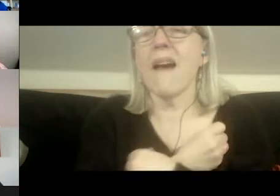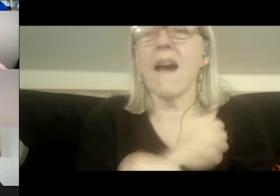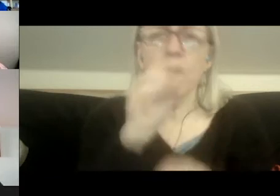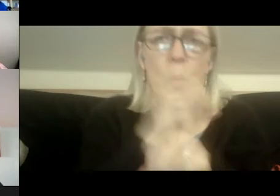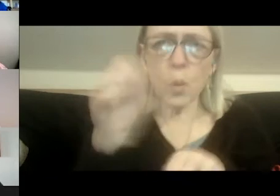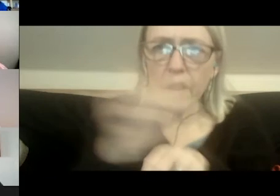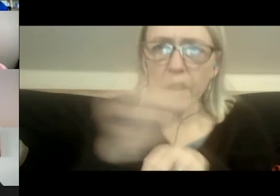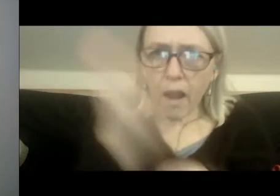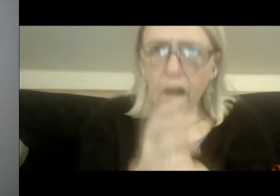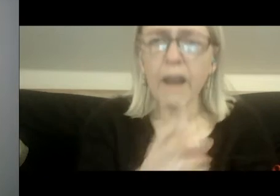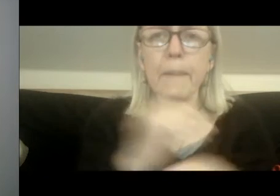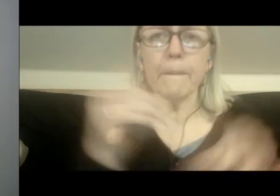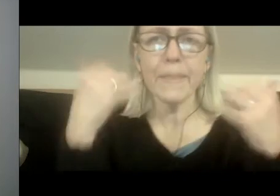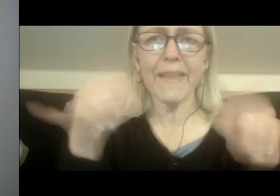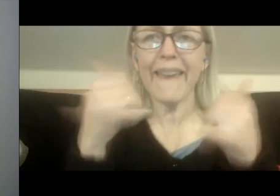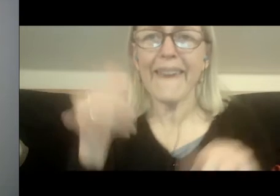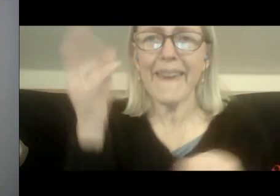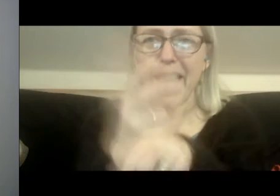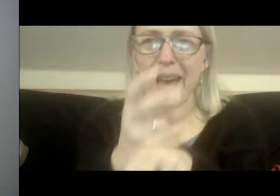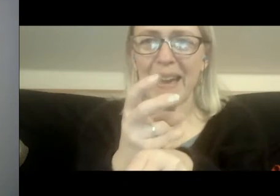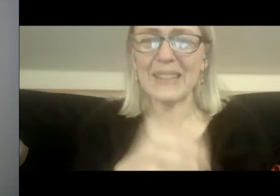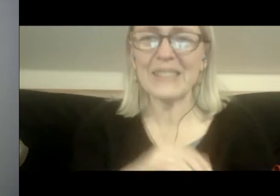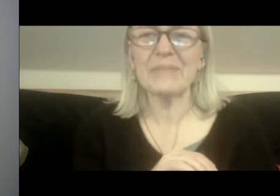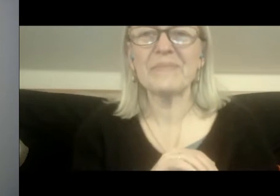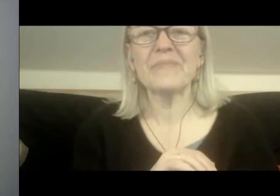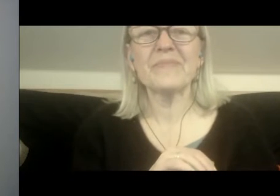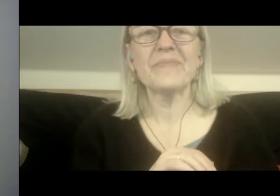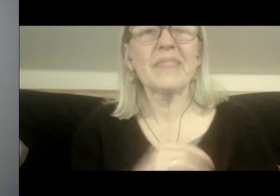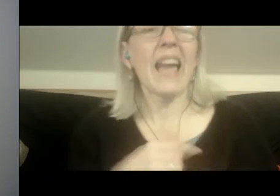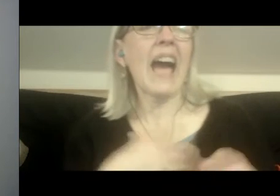I was going to say, Brown's all about community and that's what— what I think all of us miss the most.